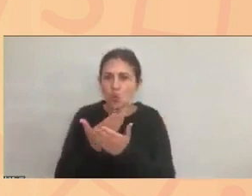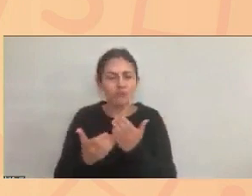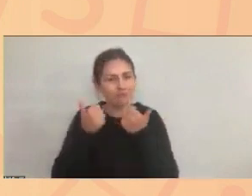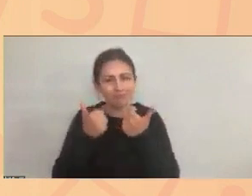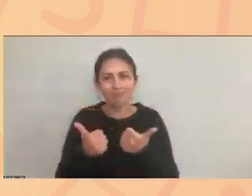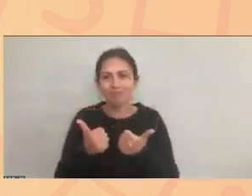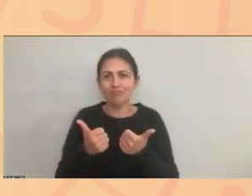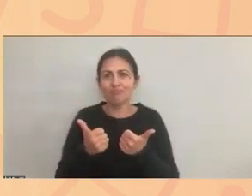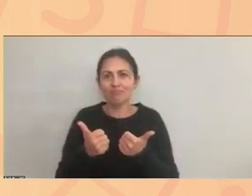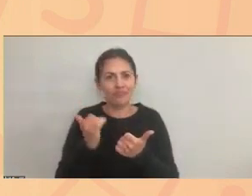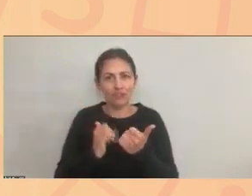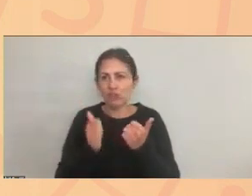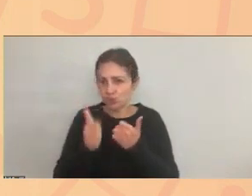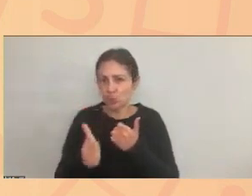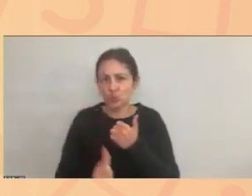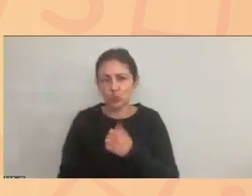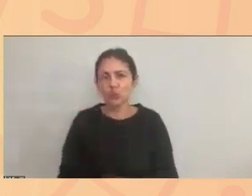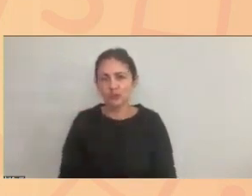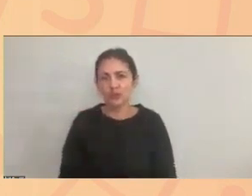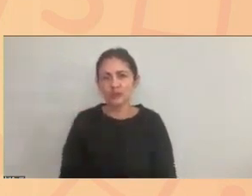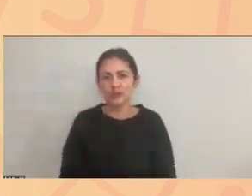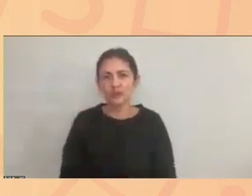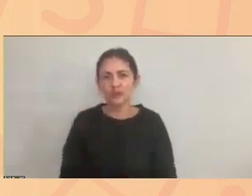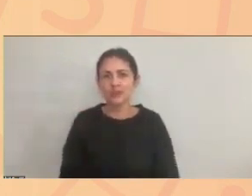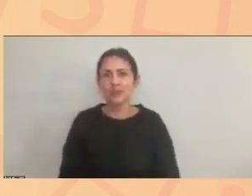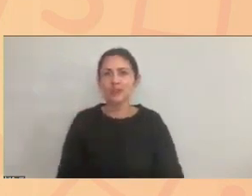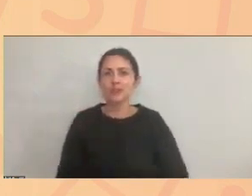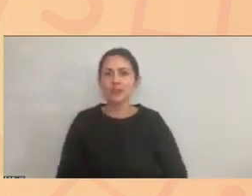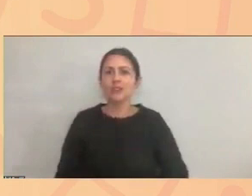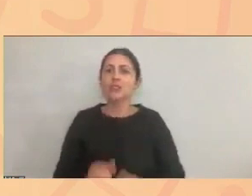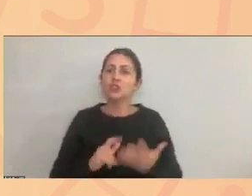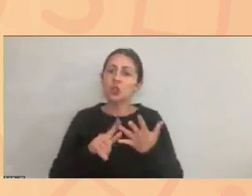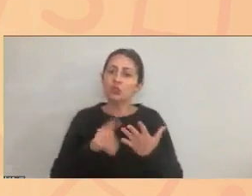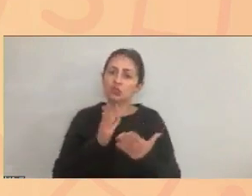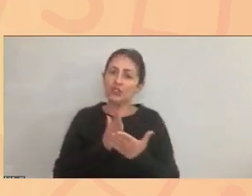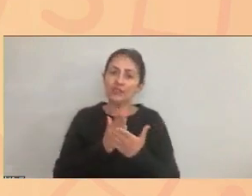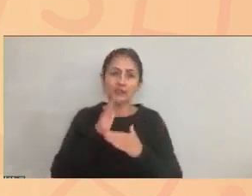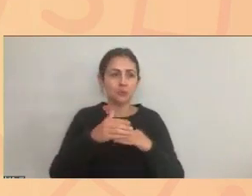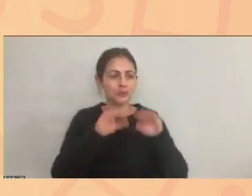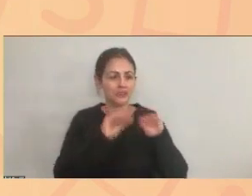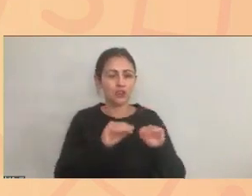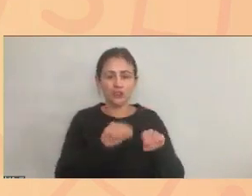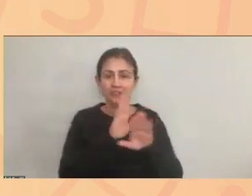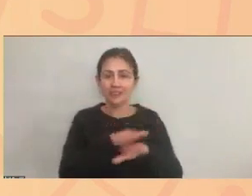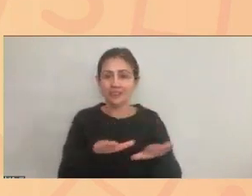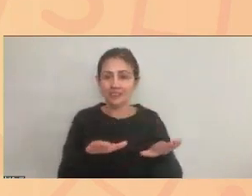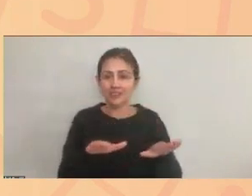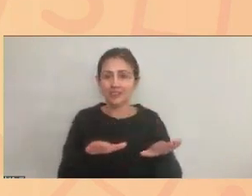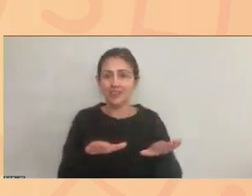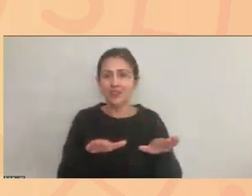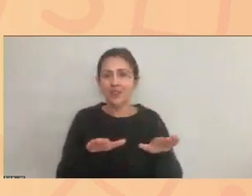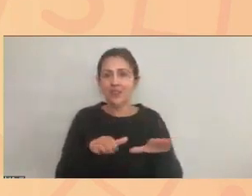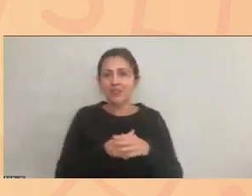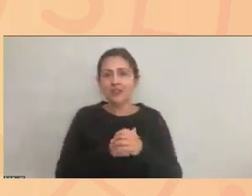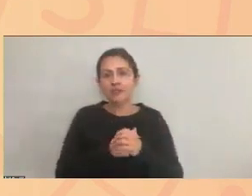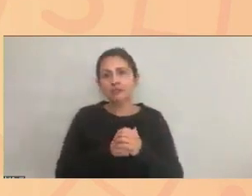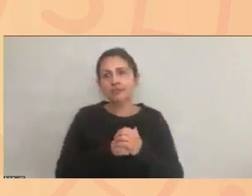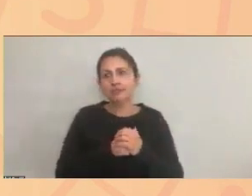And it's teaching your kids, they are teaching them, you know,